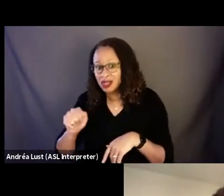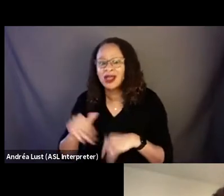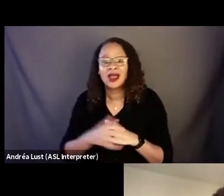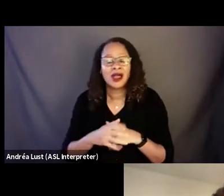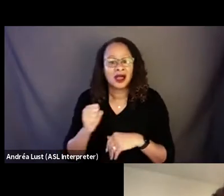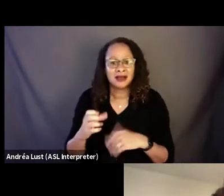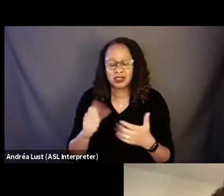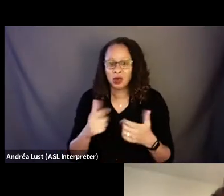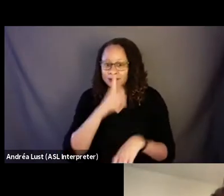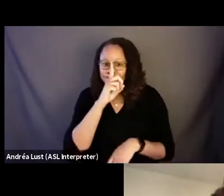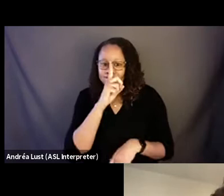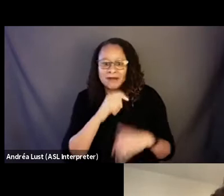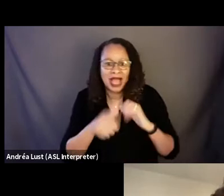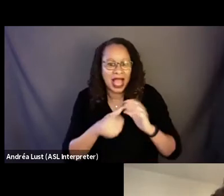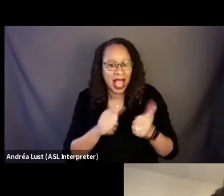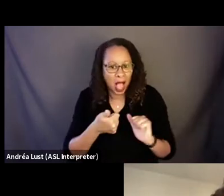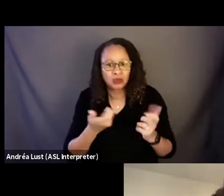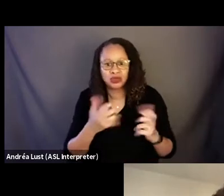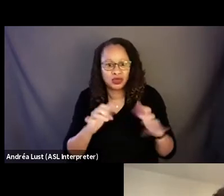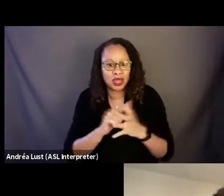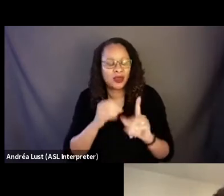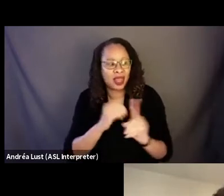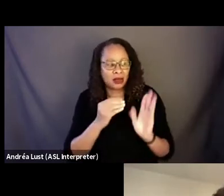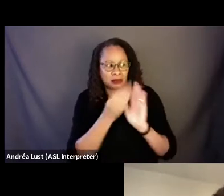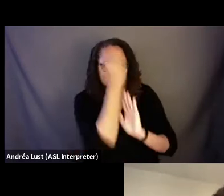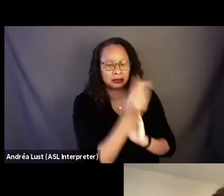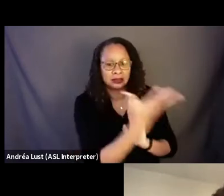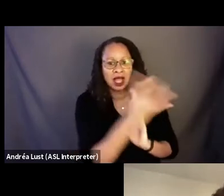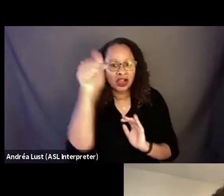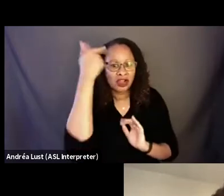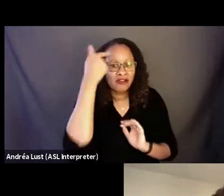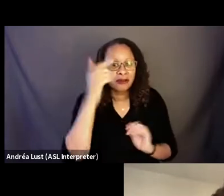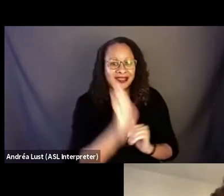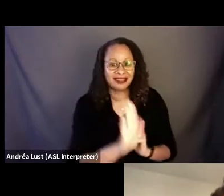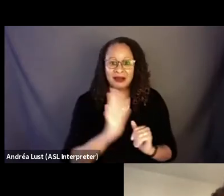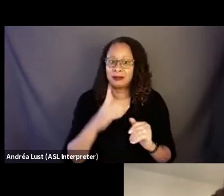So we moved the clips, immediately off of the cards from the camera,